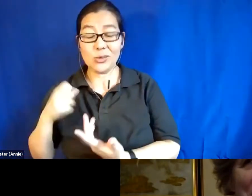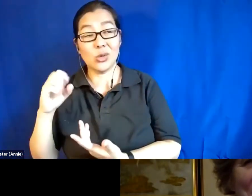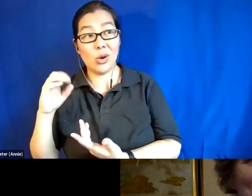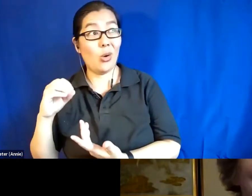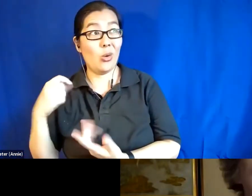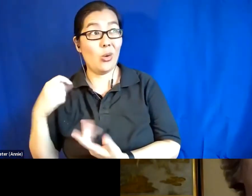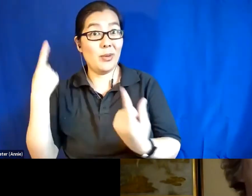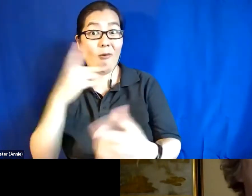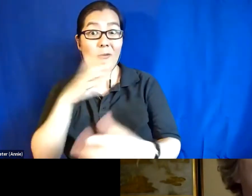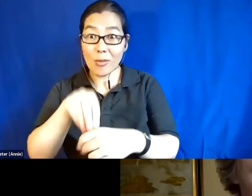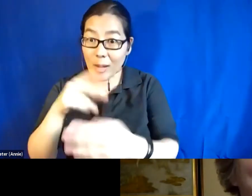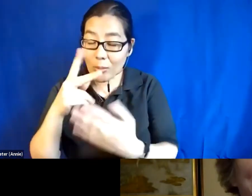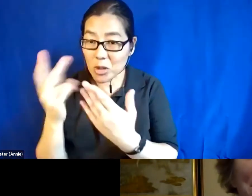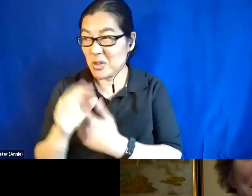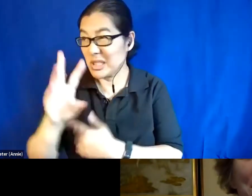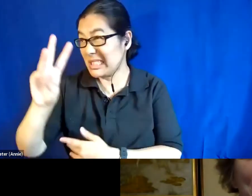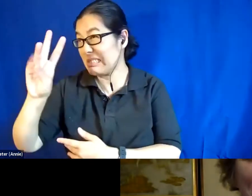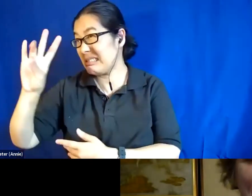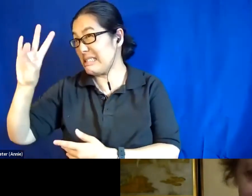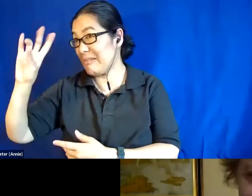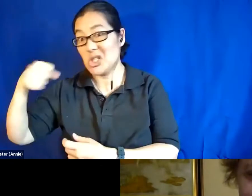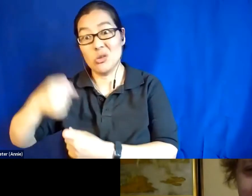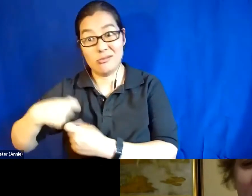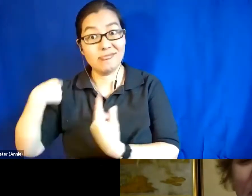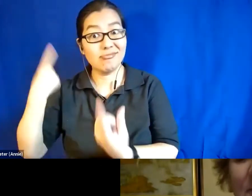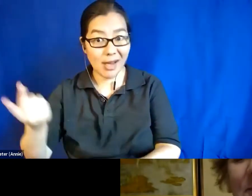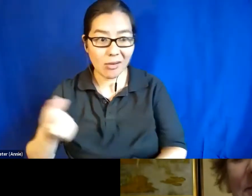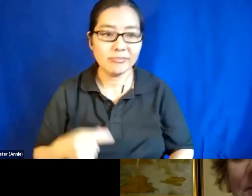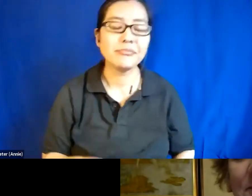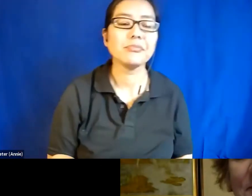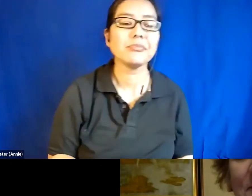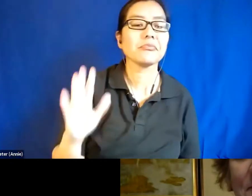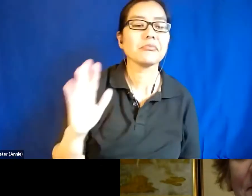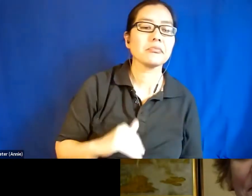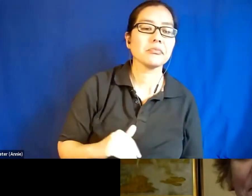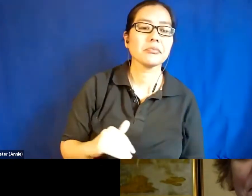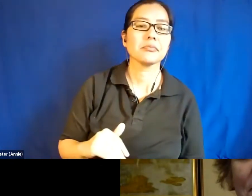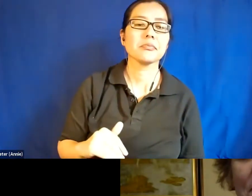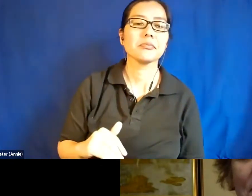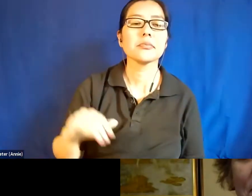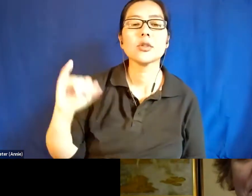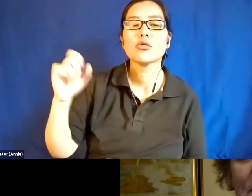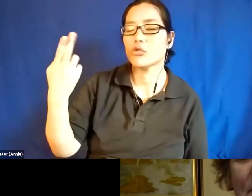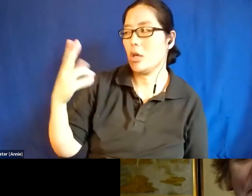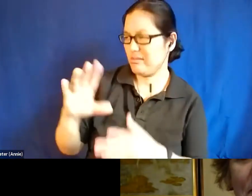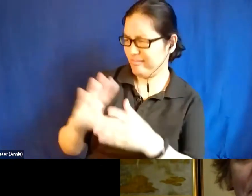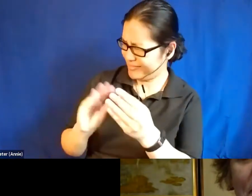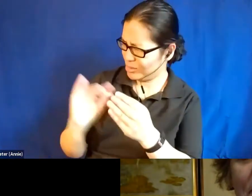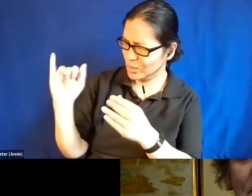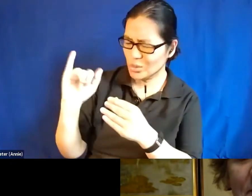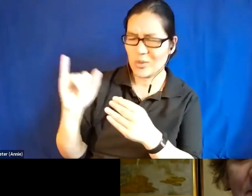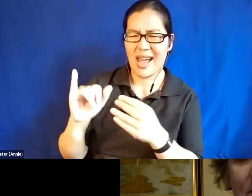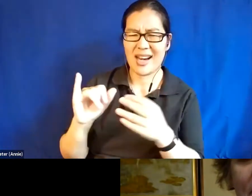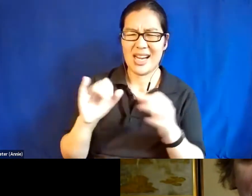up to. >>>: Thank you, Sile. I'll mention the idea of that dot array is to be